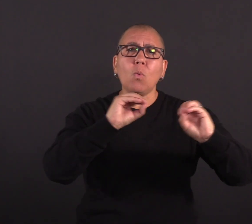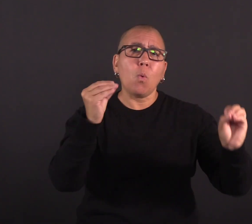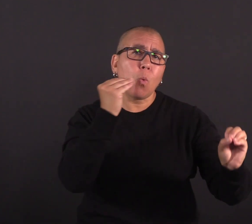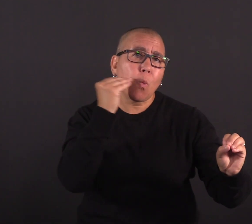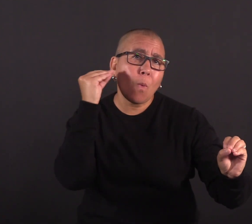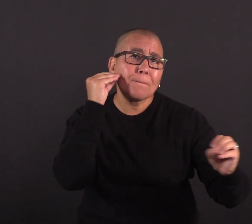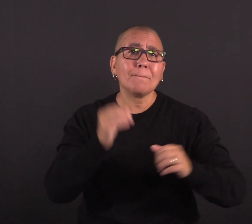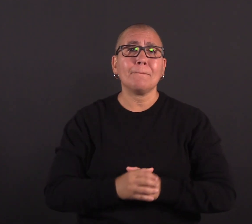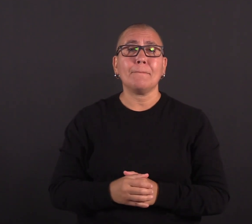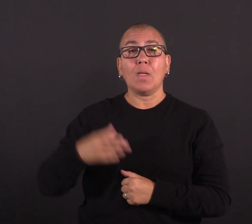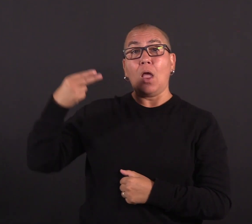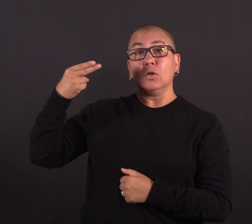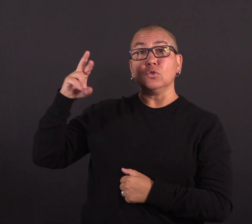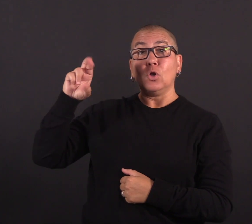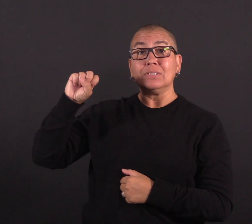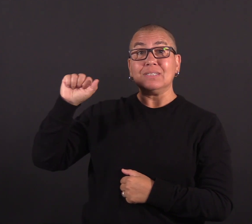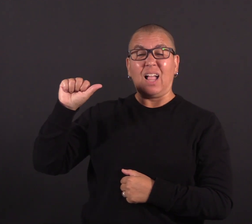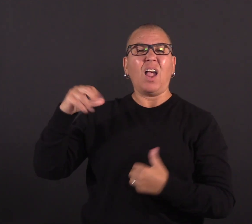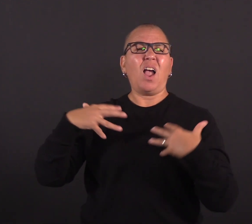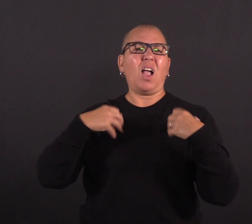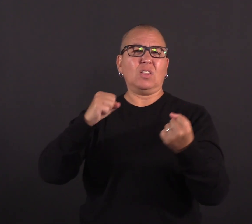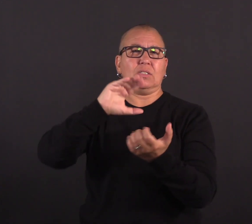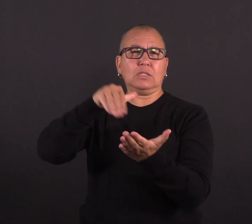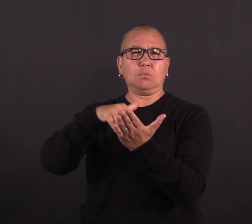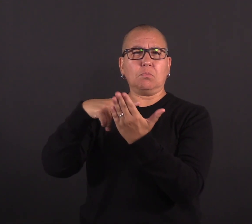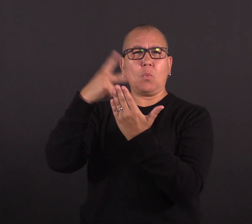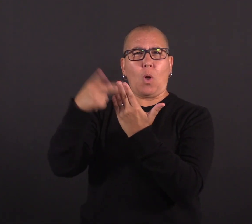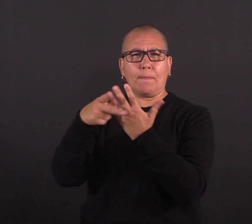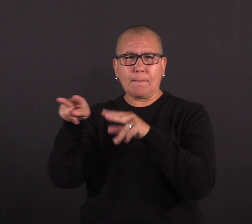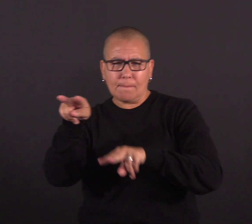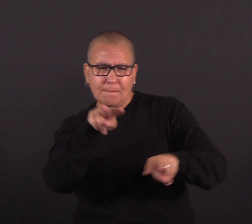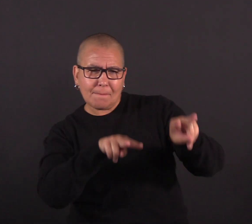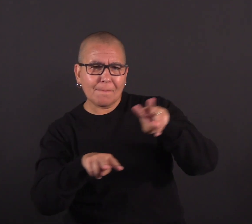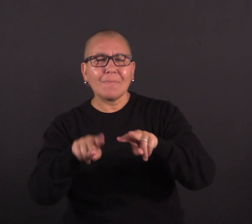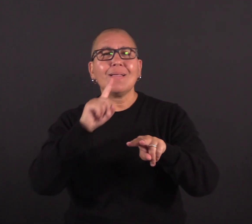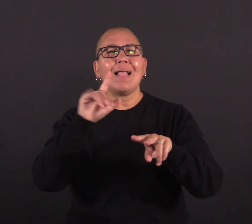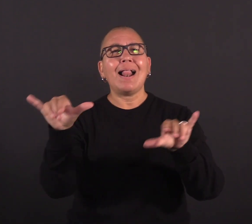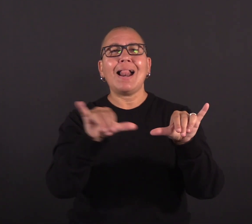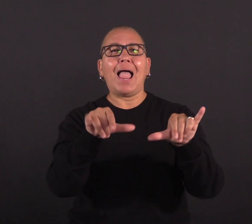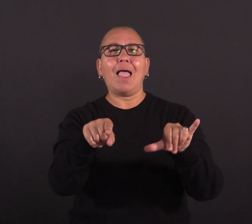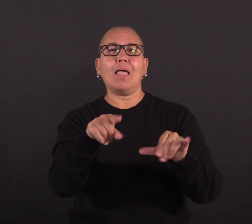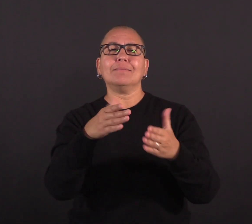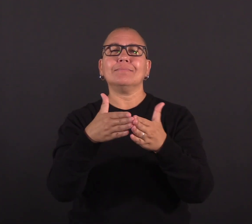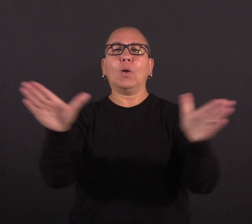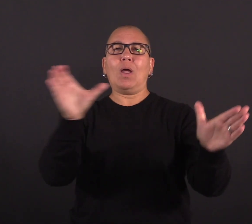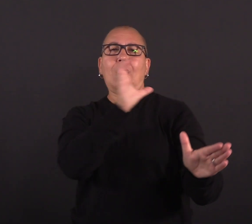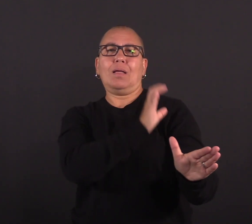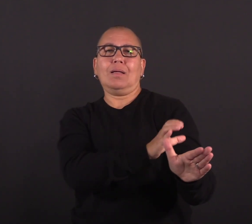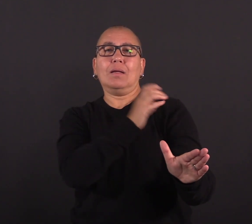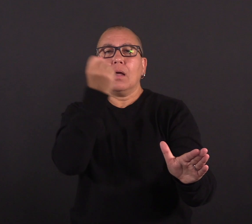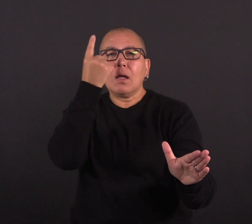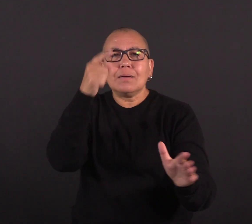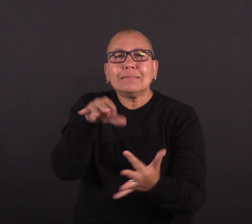facilities such as those for the homeless, and HRSA Health Center Program “ look-alikes,”which